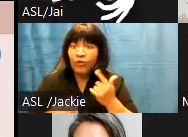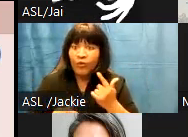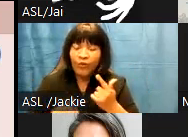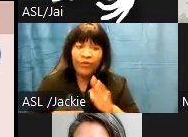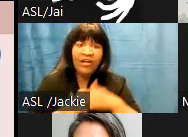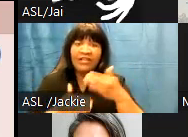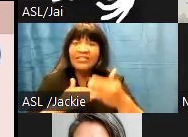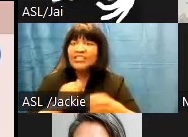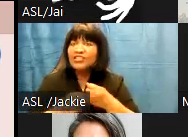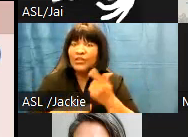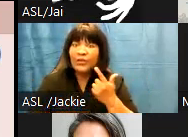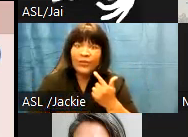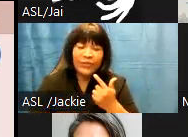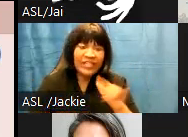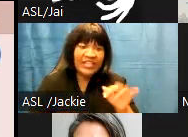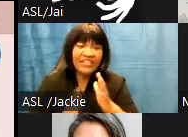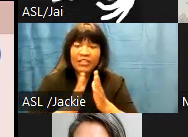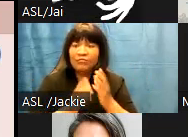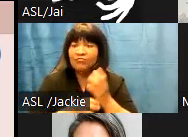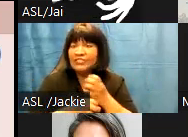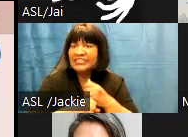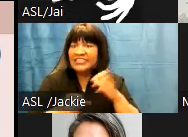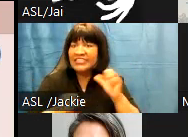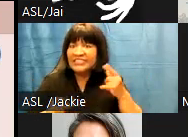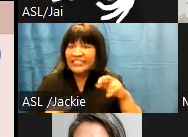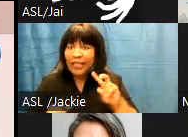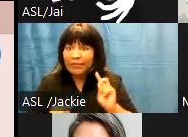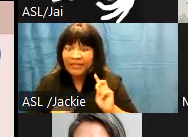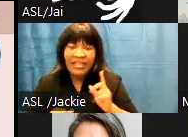And they received a stipend and it has the demographic information,